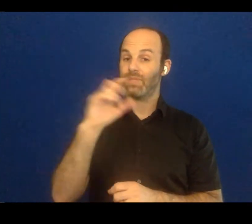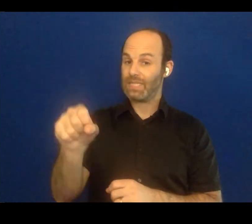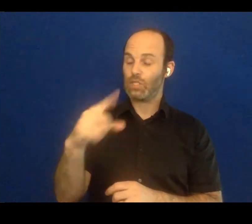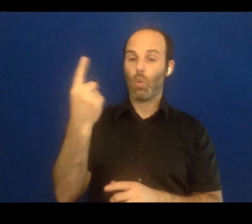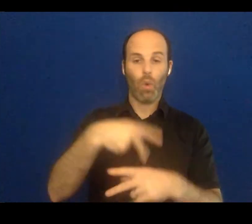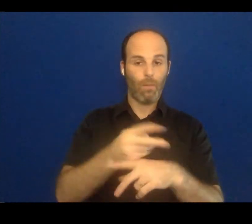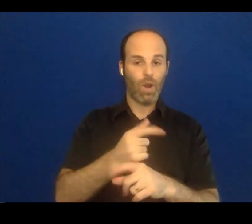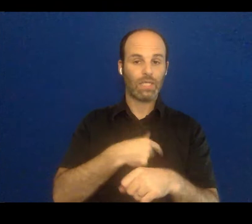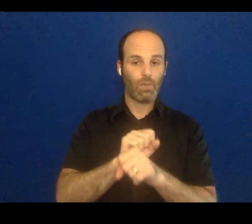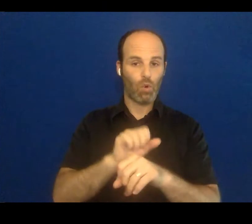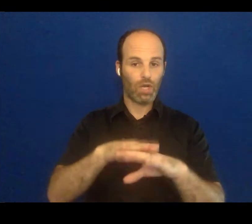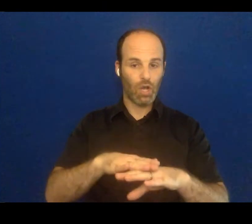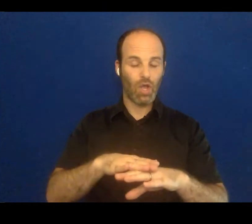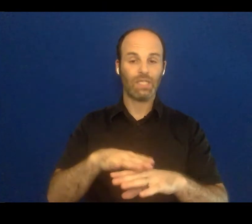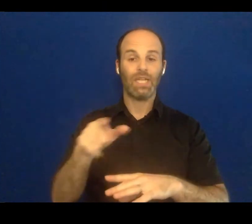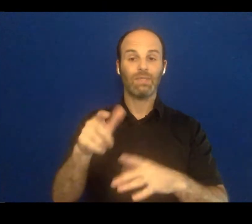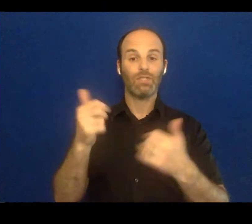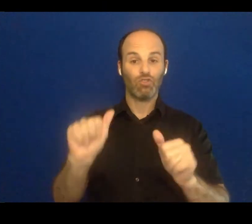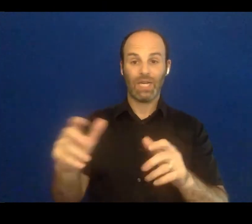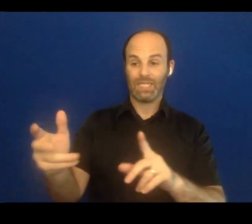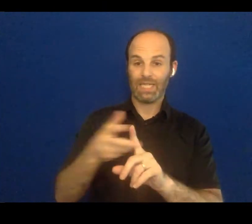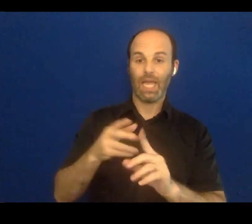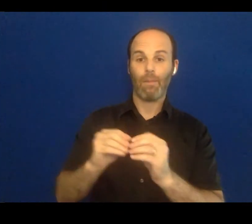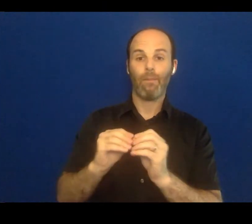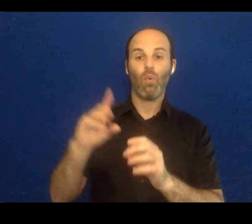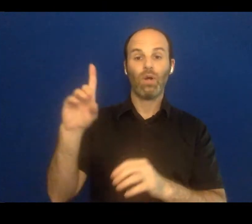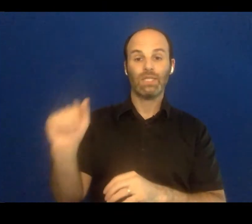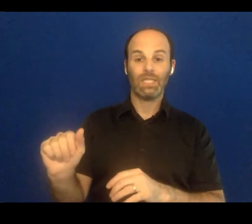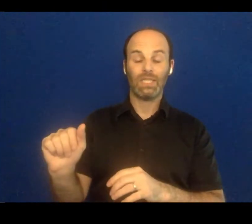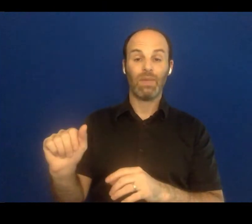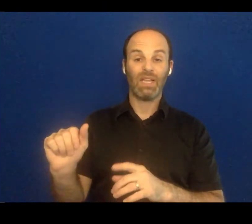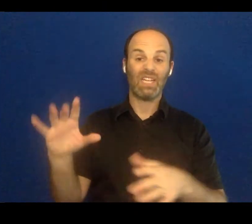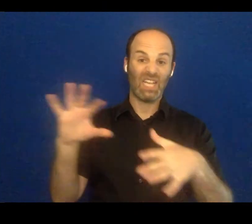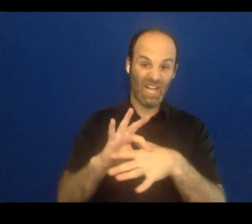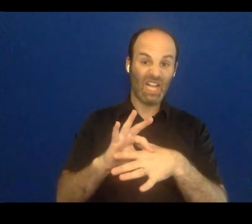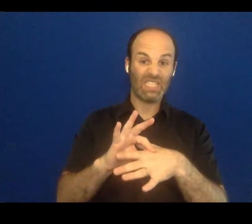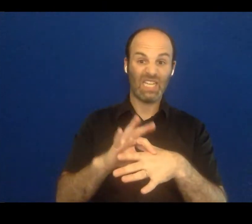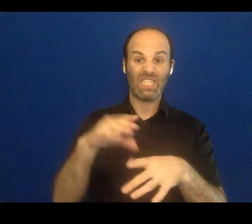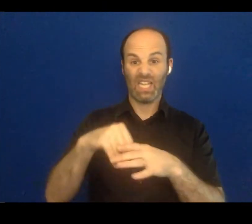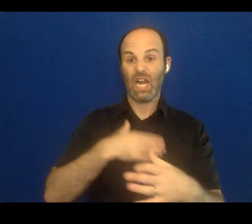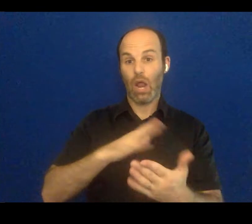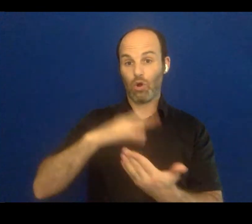THAT I HAVE BEEN WORKING ON IS GETTING MORE DISABILITY CONTENT INTO THE MEDICAL SCHOOL CURRICULUM AND THE STUDENTS ARE